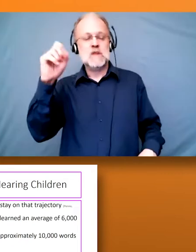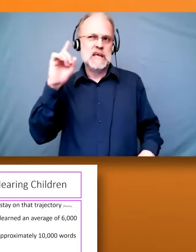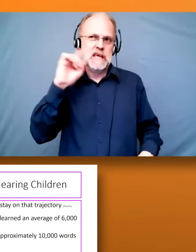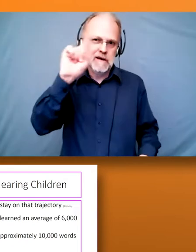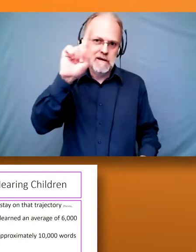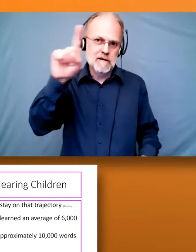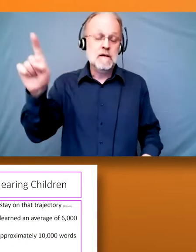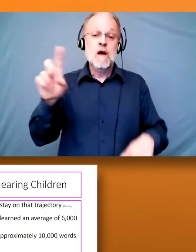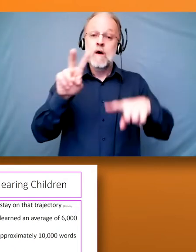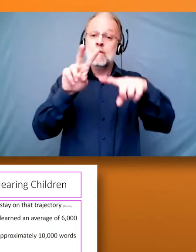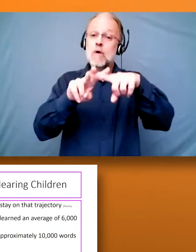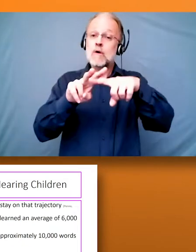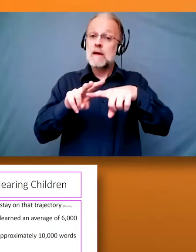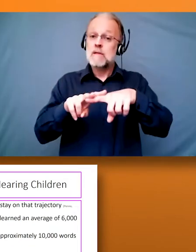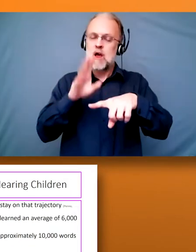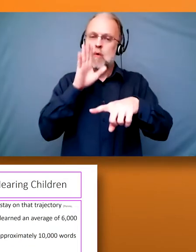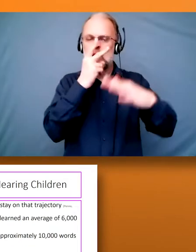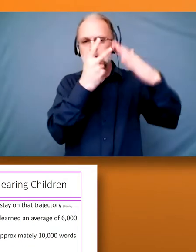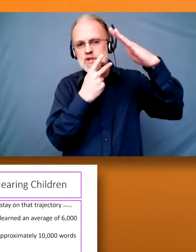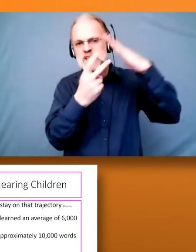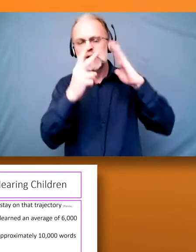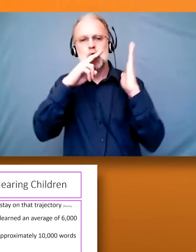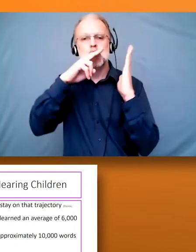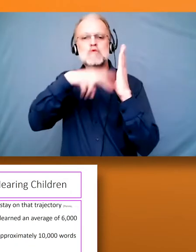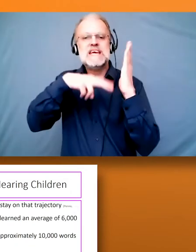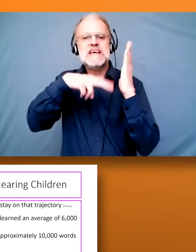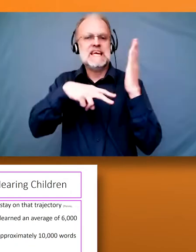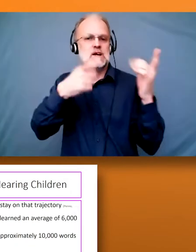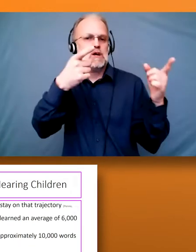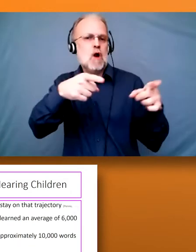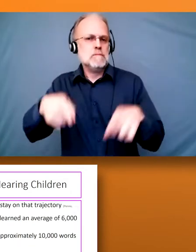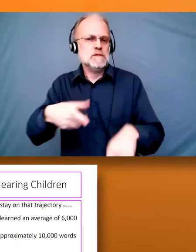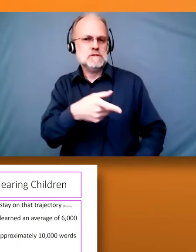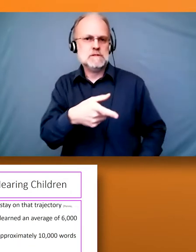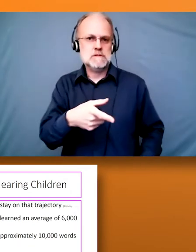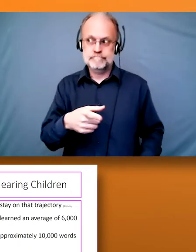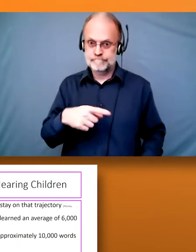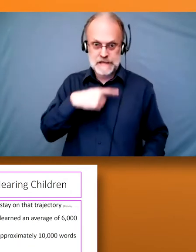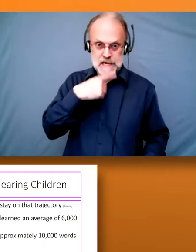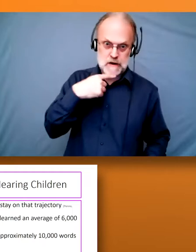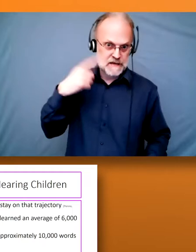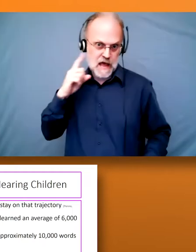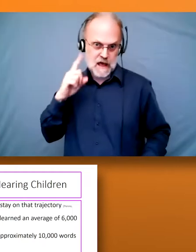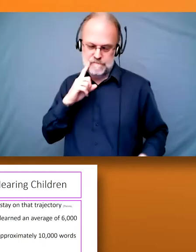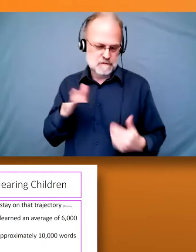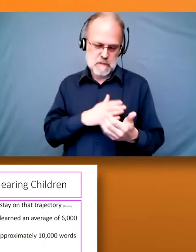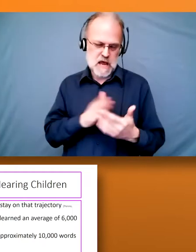is vocabulary predicts reading outcomes. And that is true. That's true for hearing kids, that's true for Deaf kids.